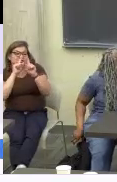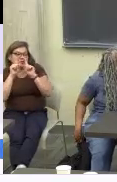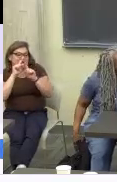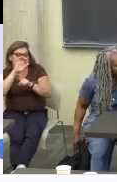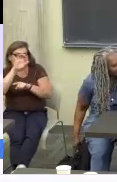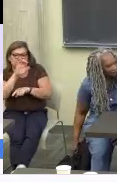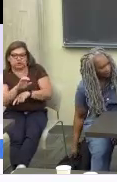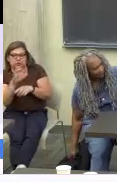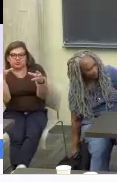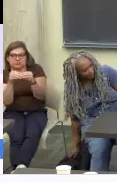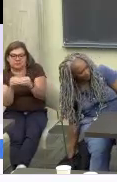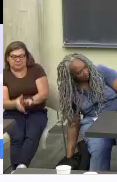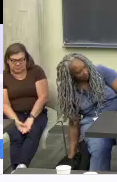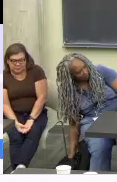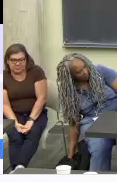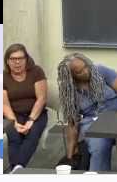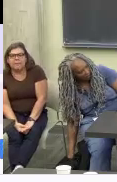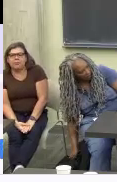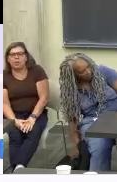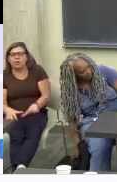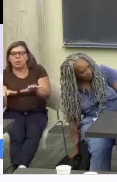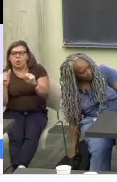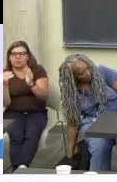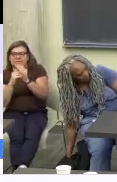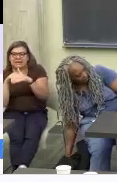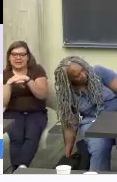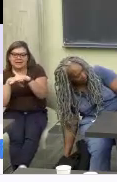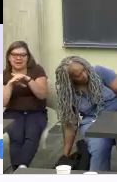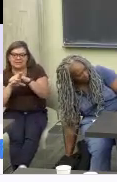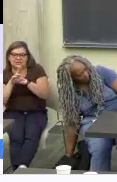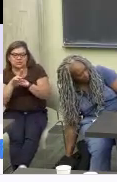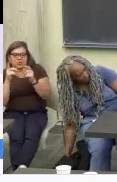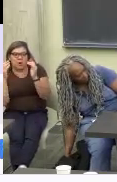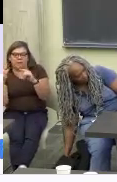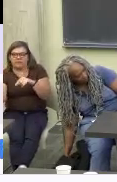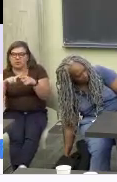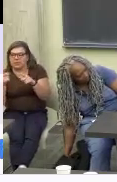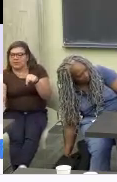Come back again and AccessU. And then hopefully lots of you can come also to Canada Because we'd